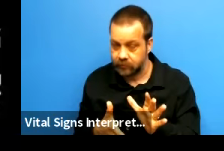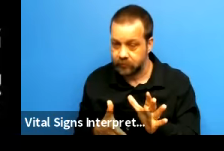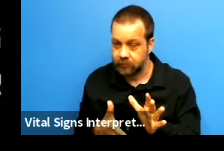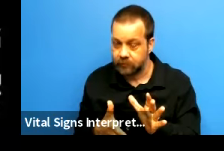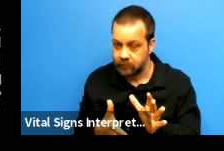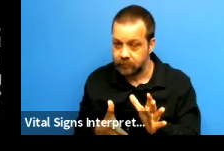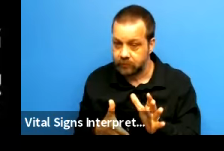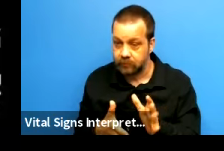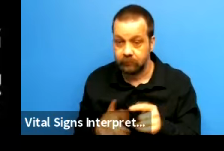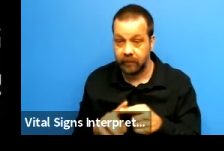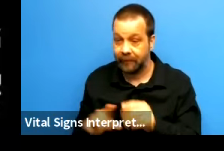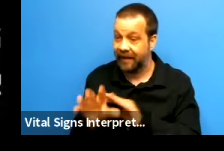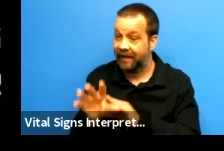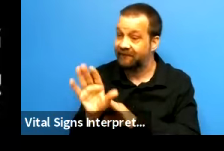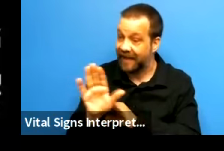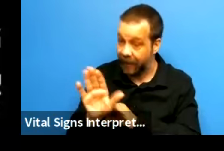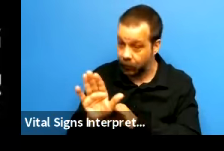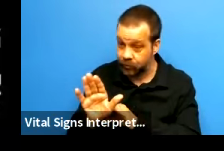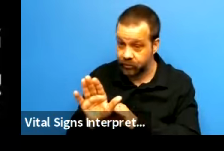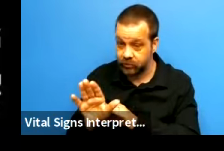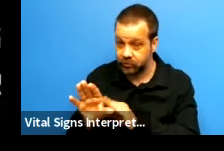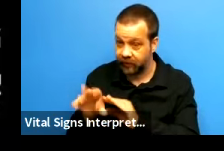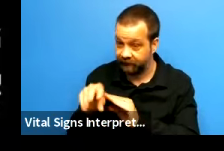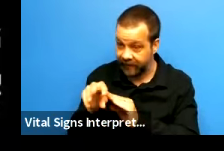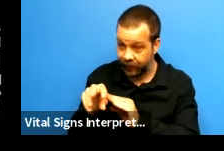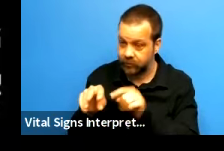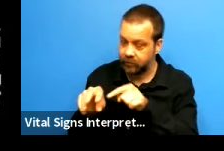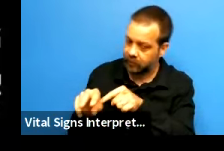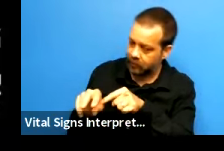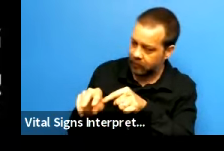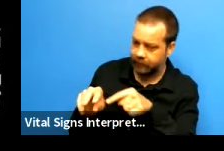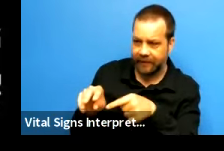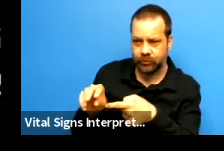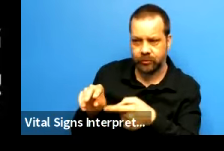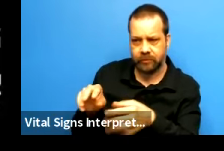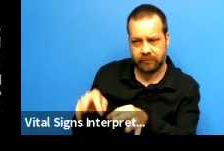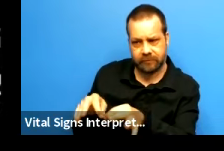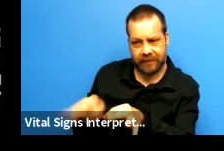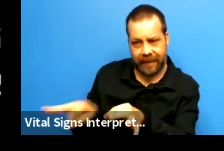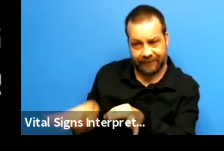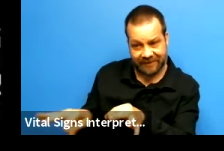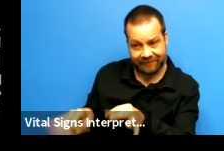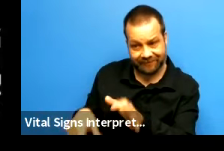videos also too making sure that they are captioned.